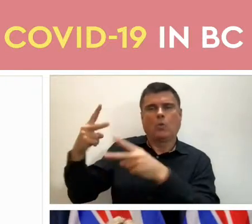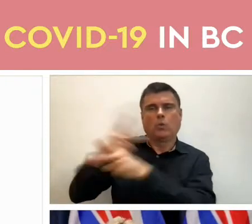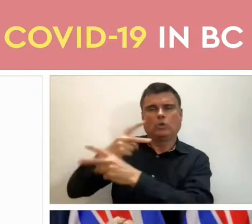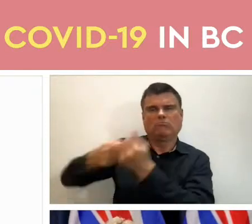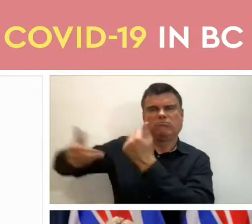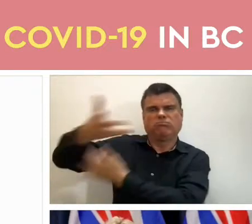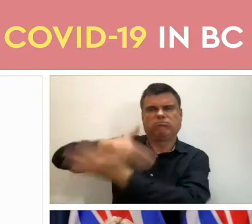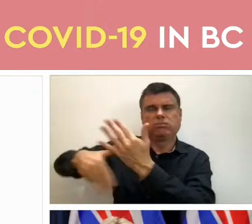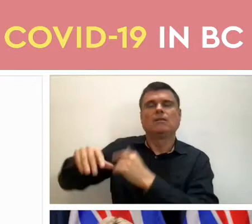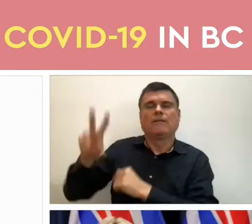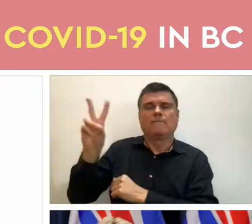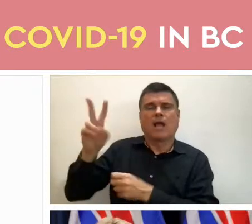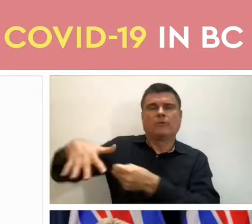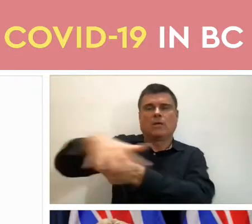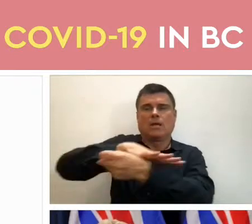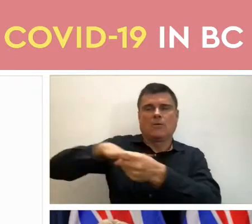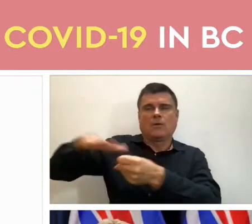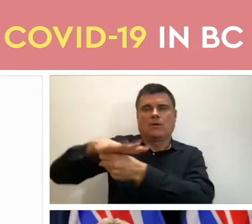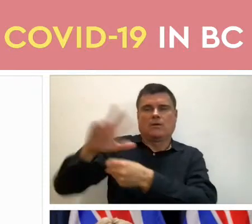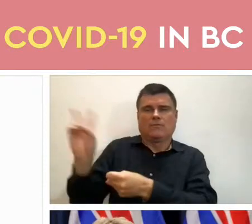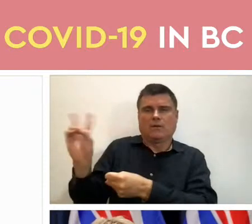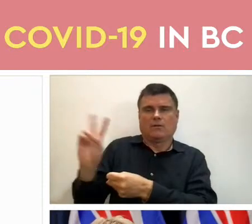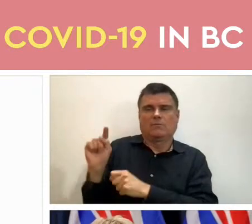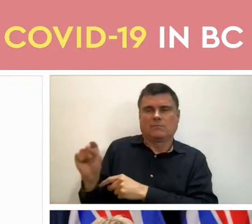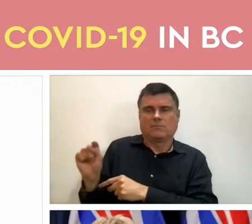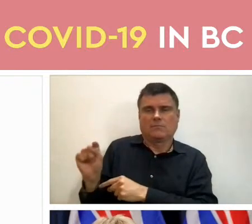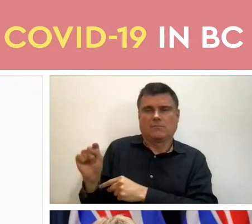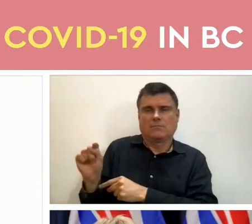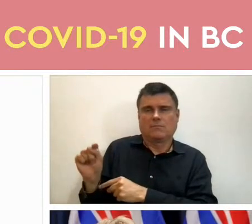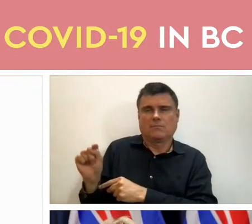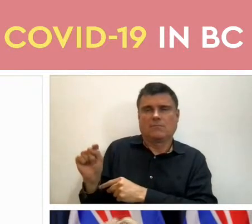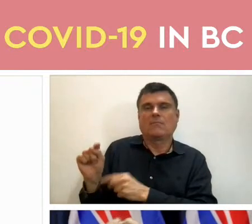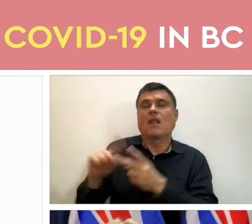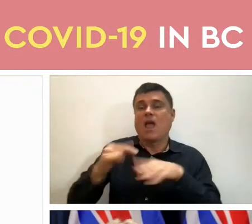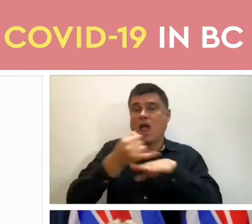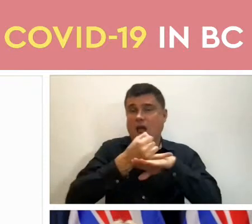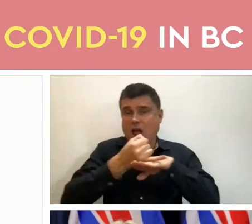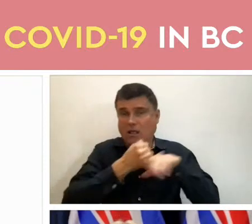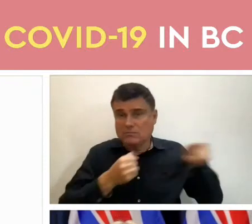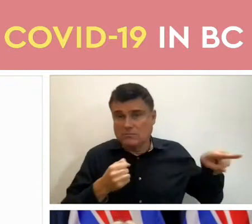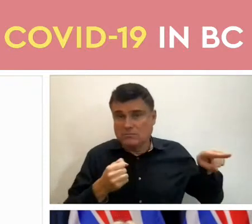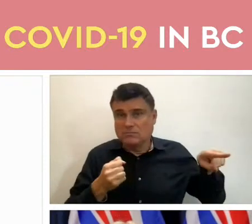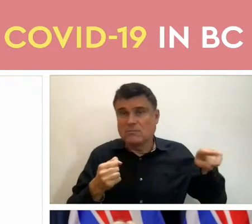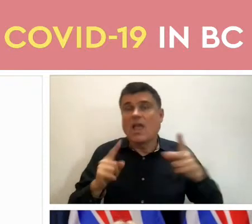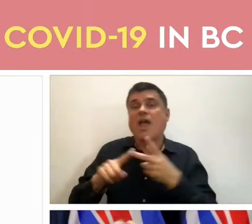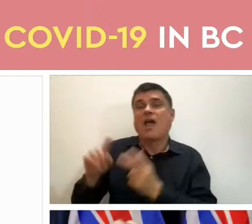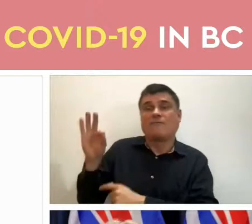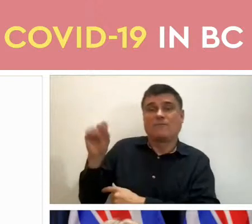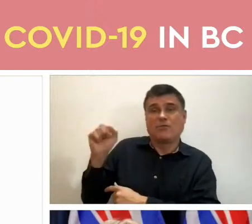as well. All of this affects the modeling